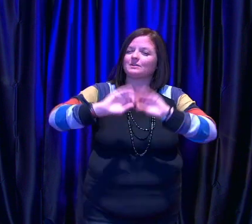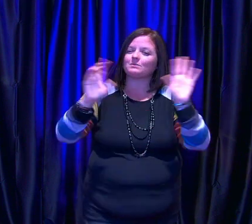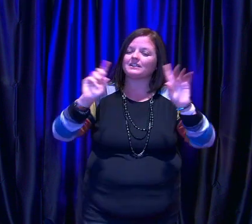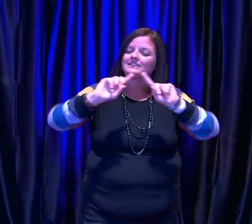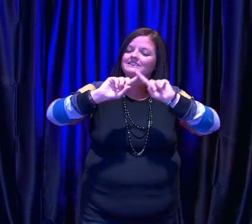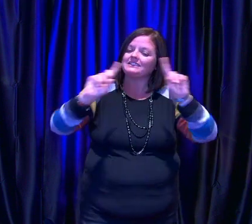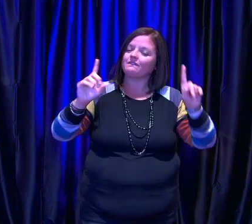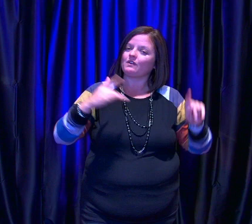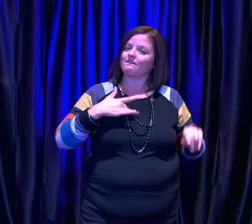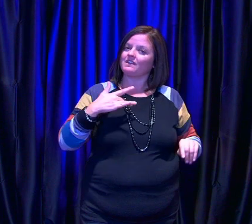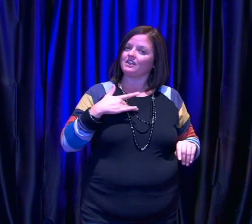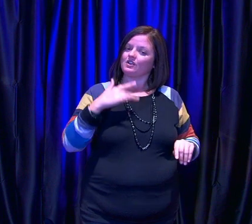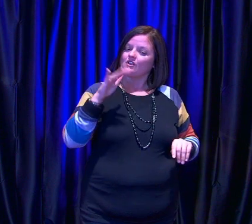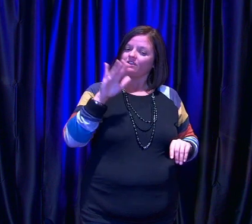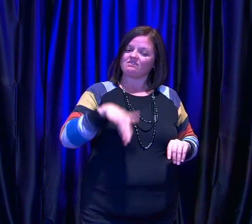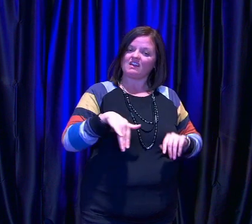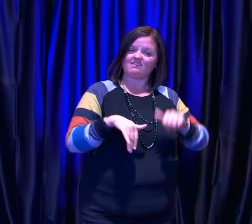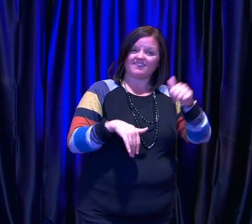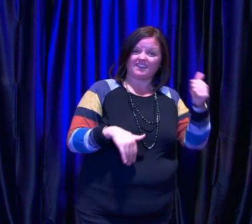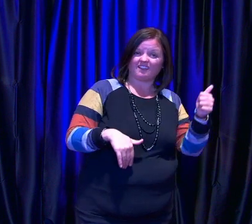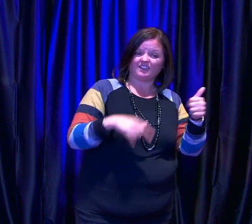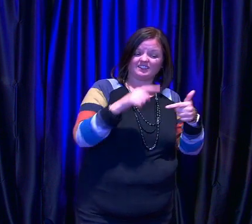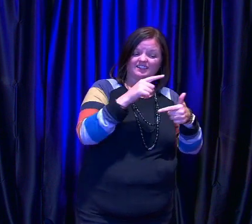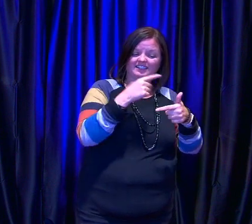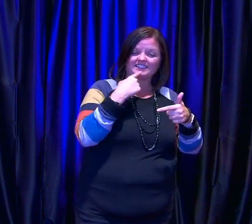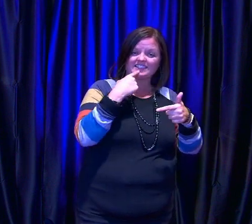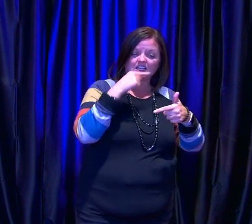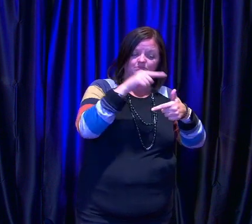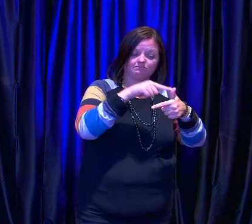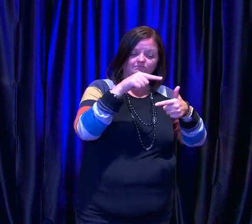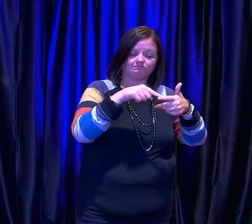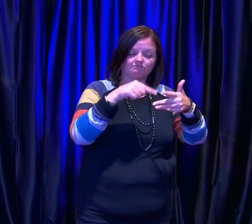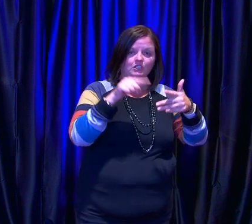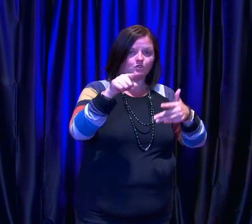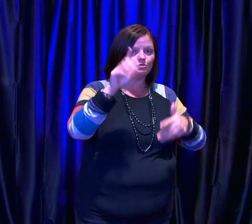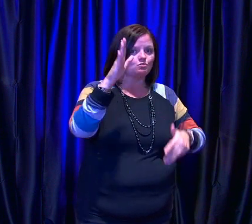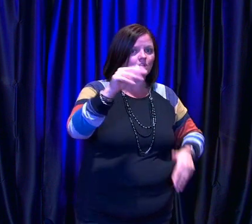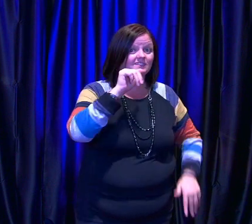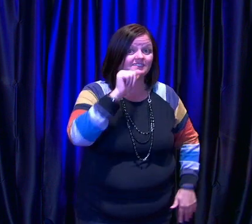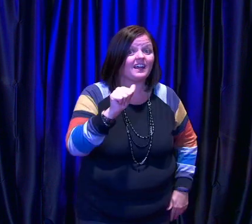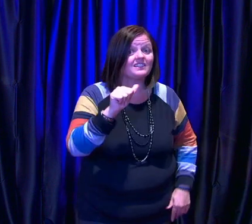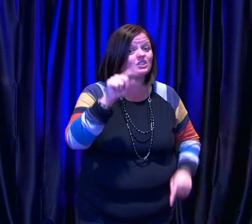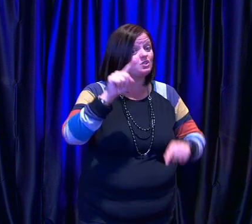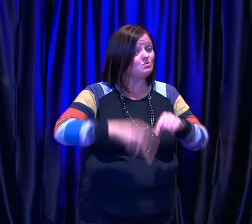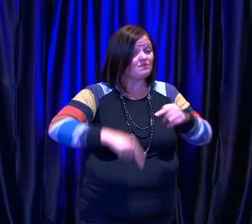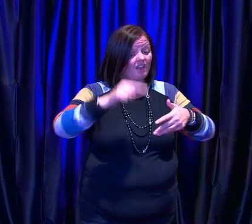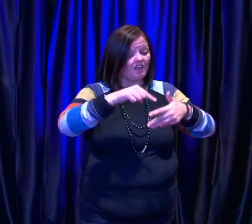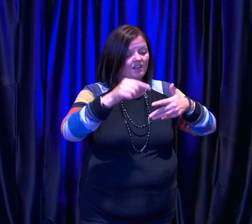feel than the others that say you shall not or you can't do this